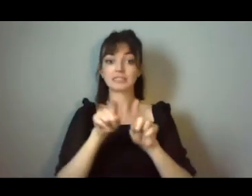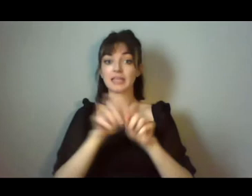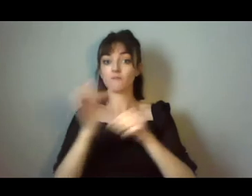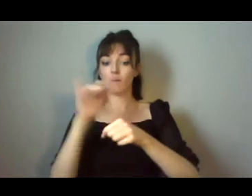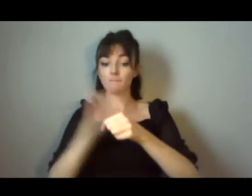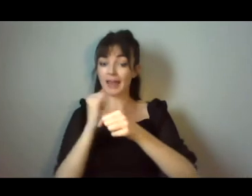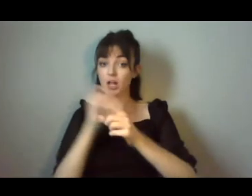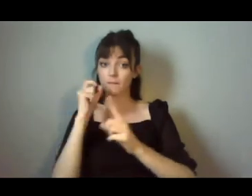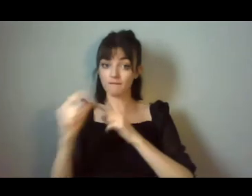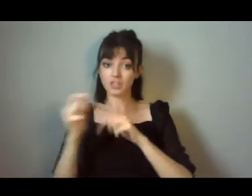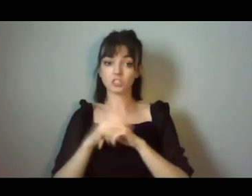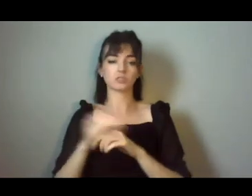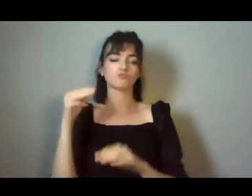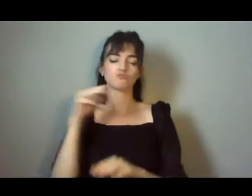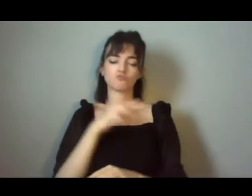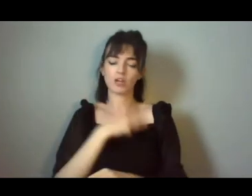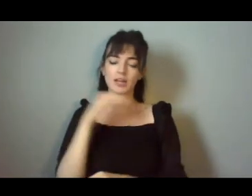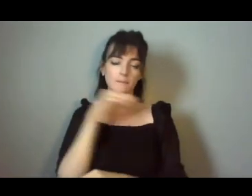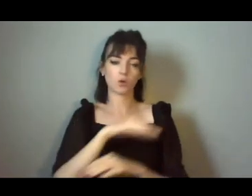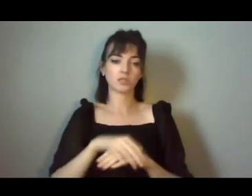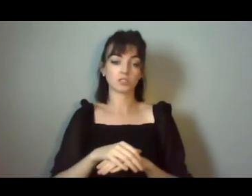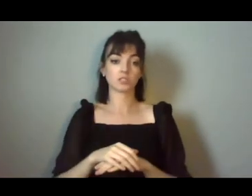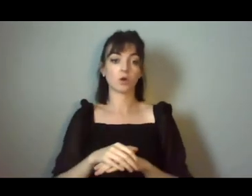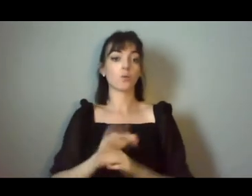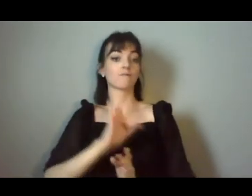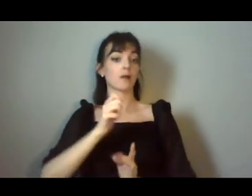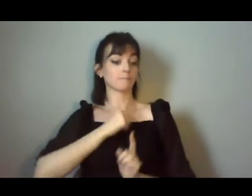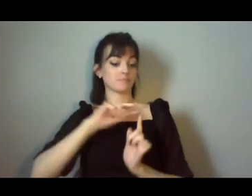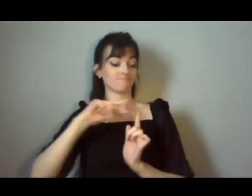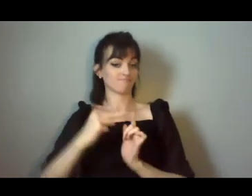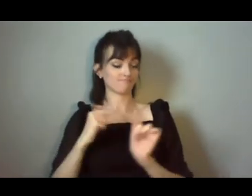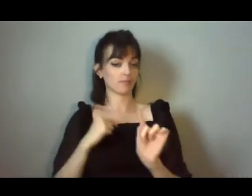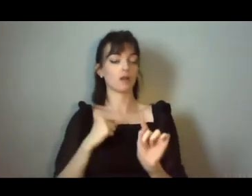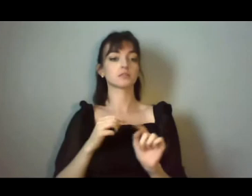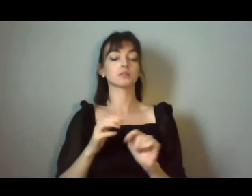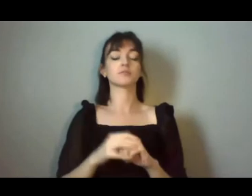it can be really important. So I think from our point of view, there are going to be significant